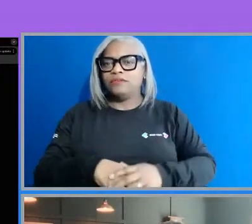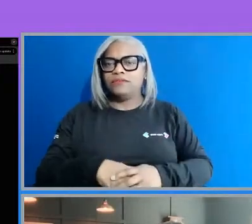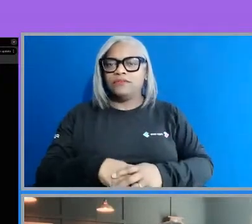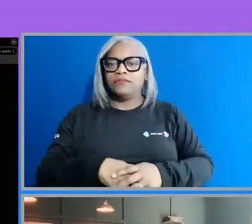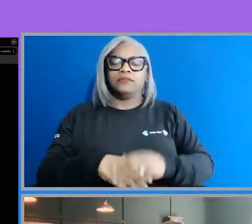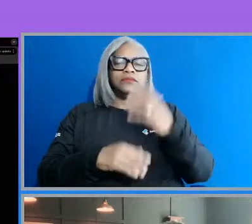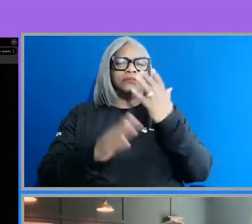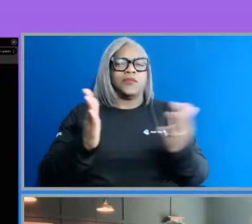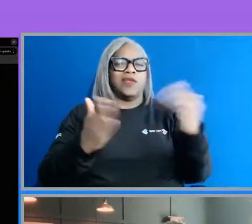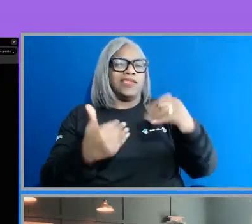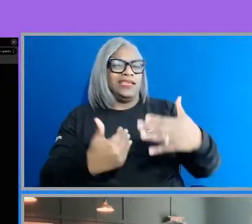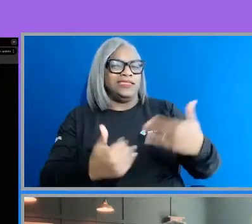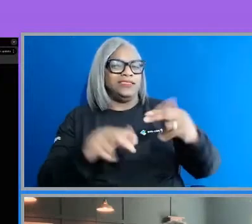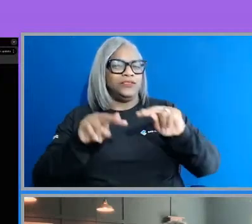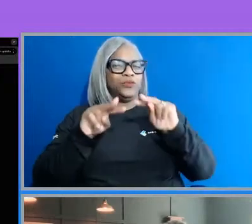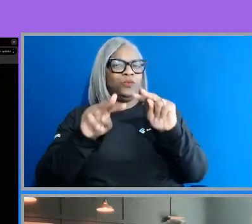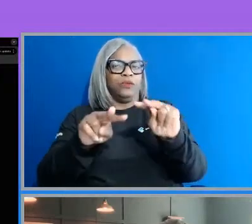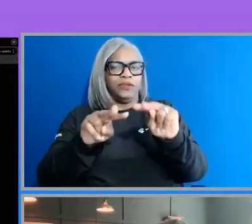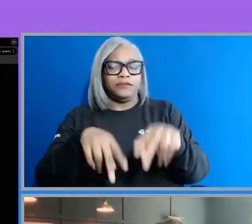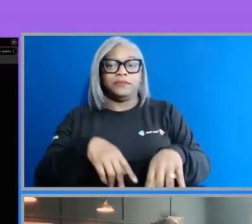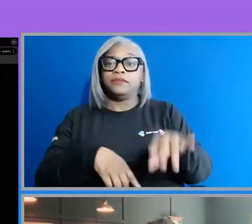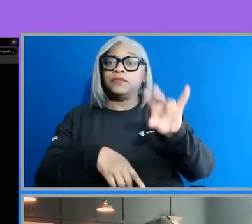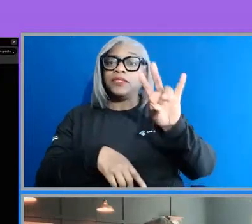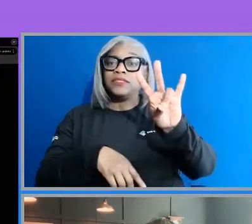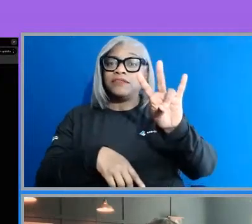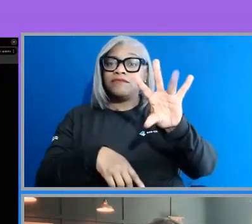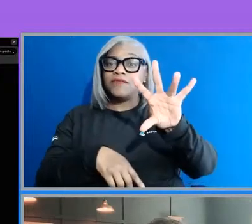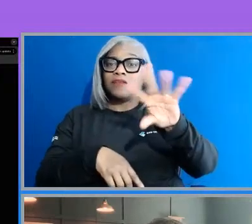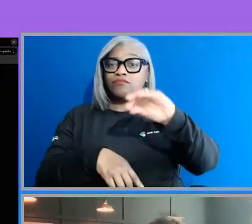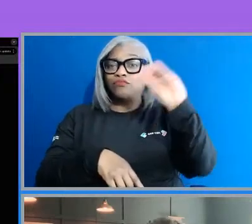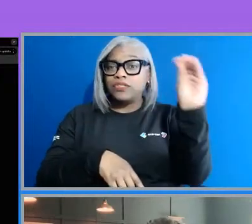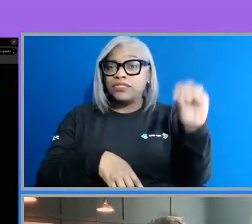very quickly, again, 75% accessibility score, that text